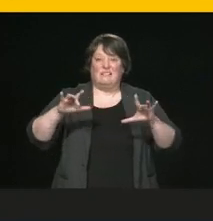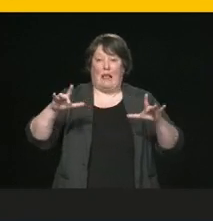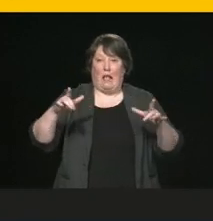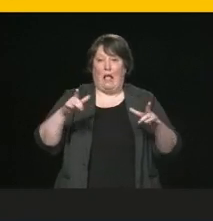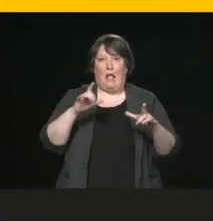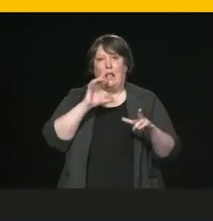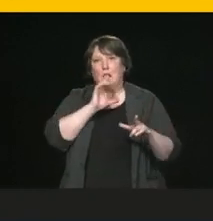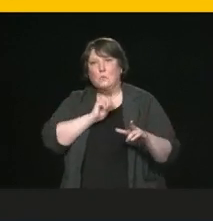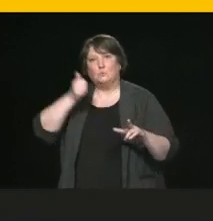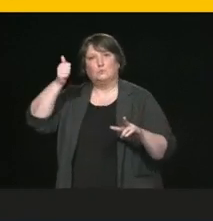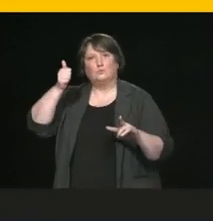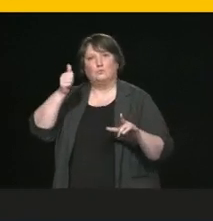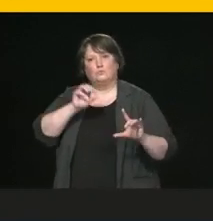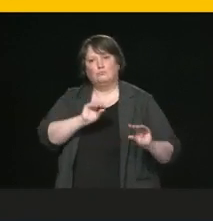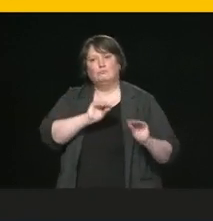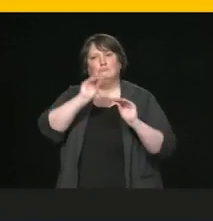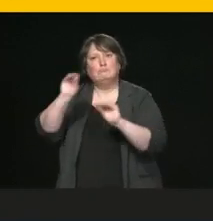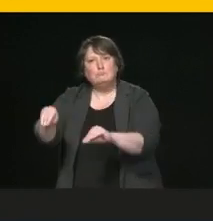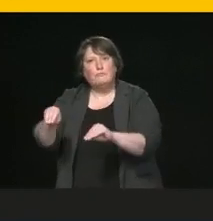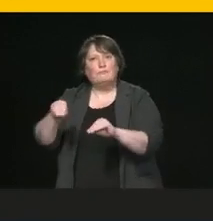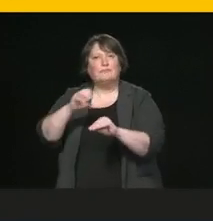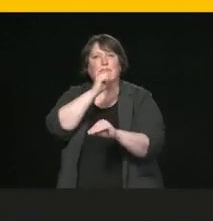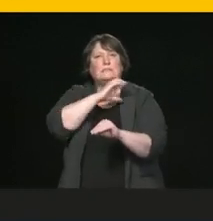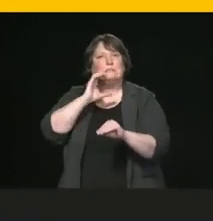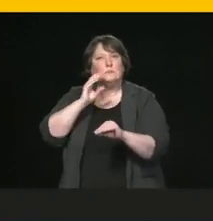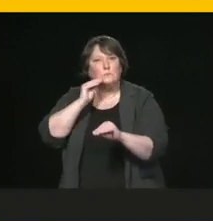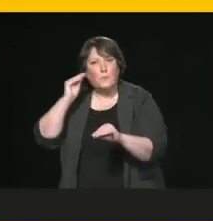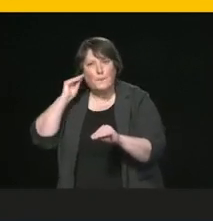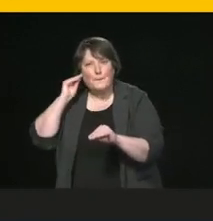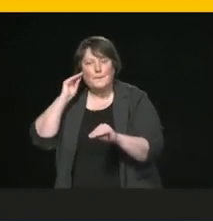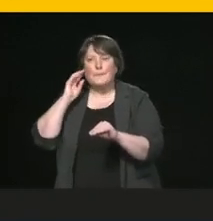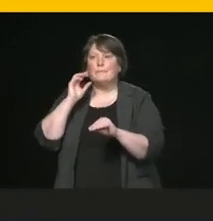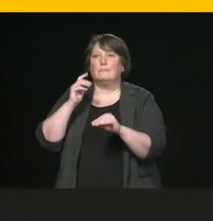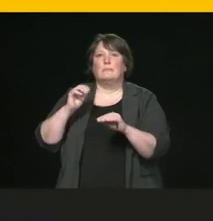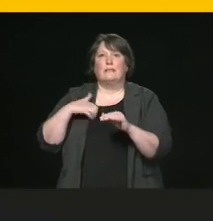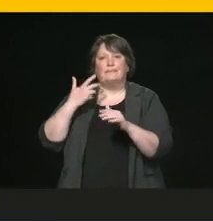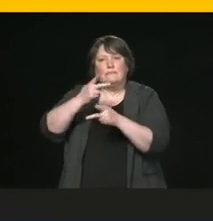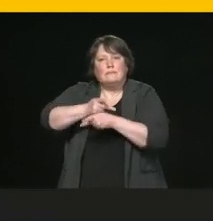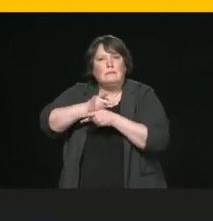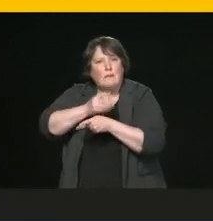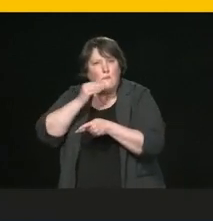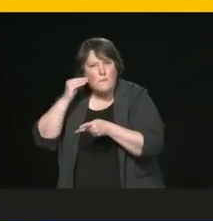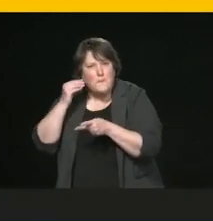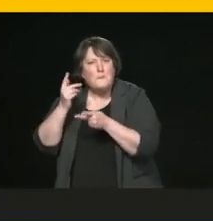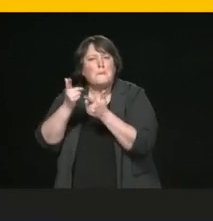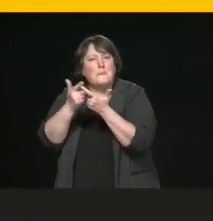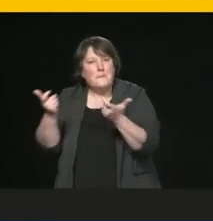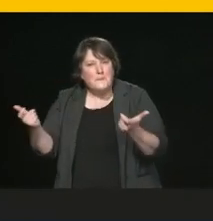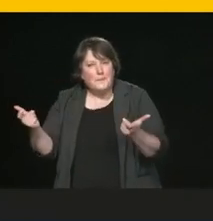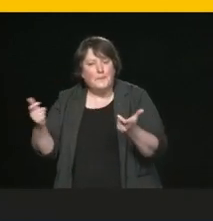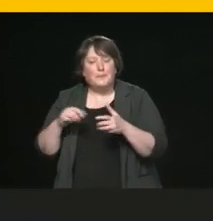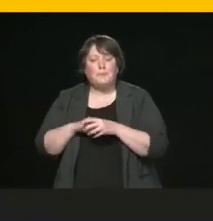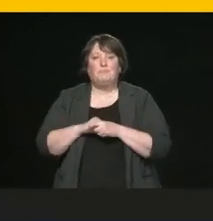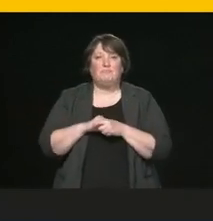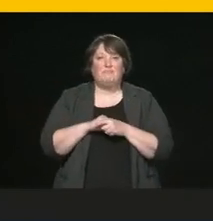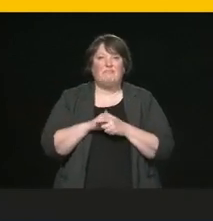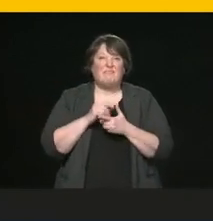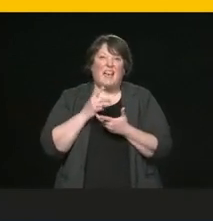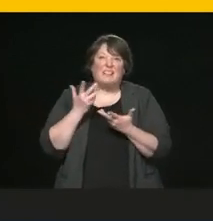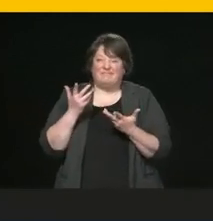LAST MEMBERS OF THIS GENERATION ARE NOW LIVING IN SENIORS' HOMES AND LONG-TERM CARE